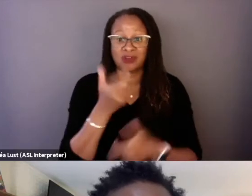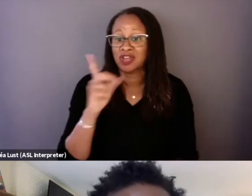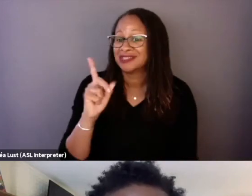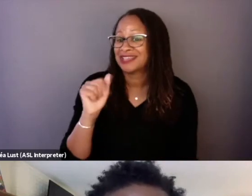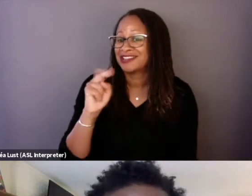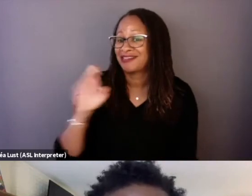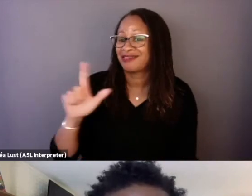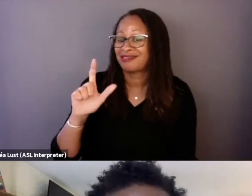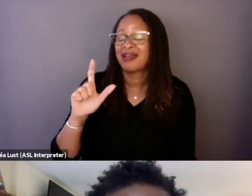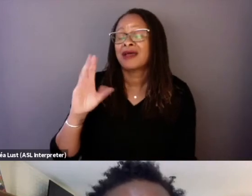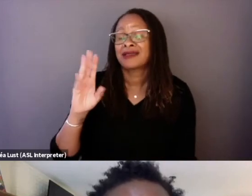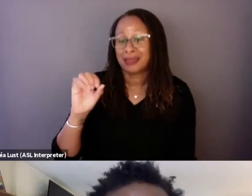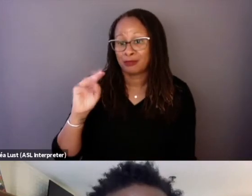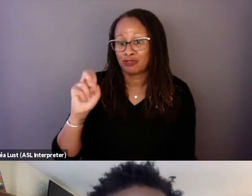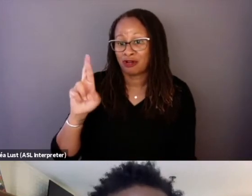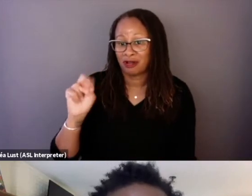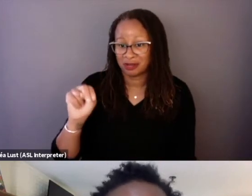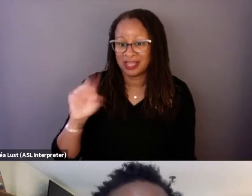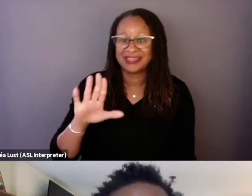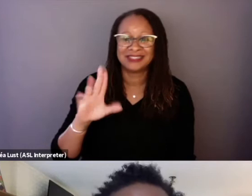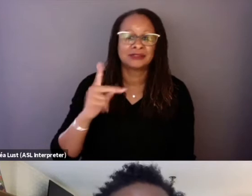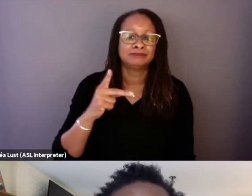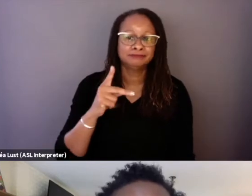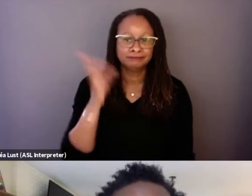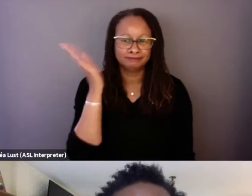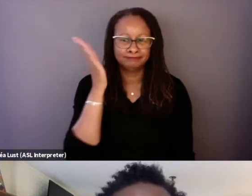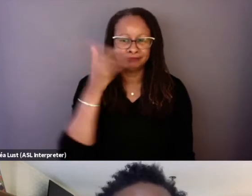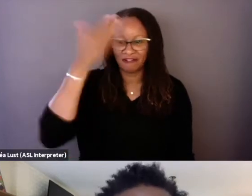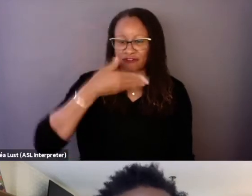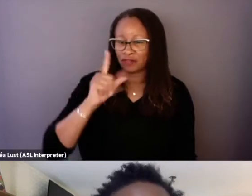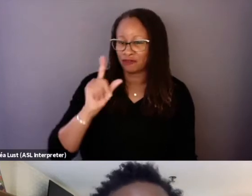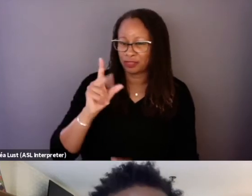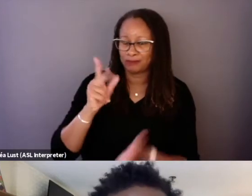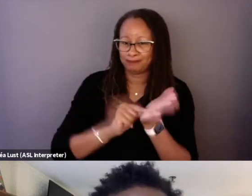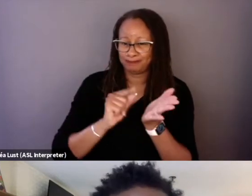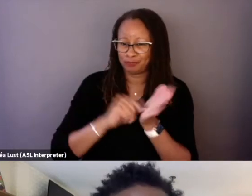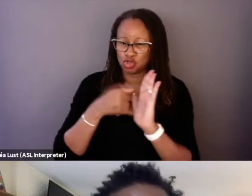you know, presser, that that investigation